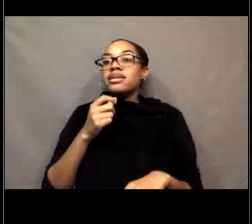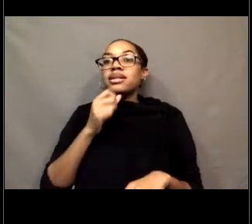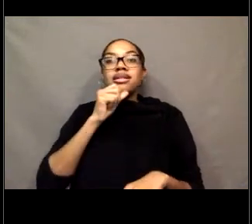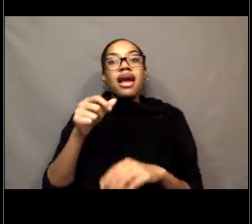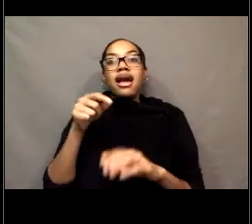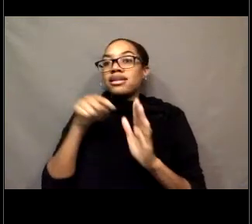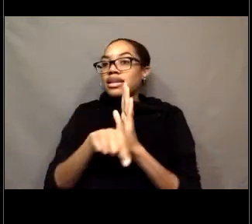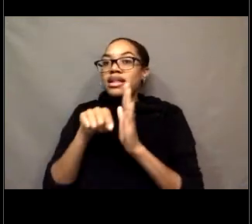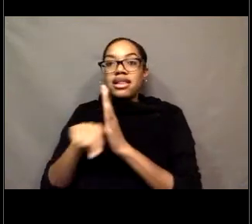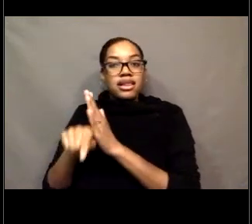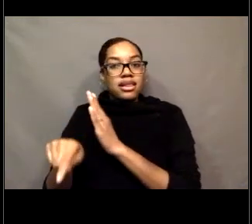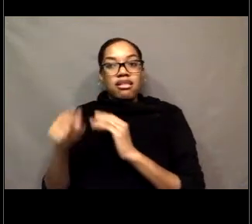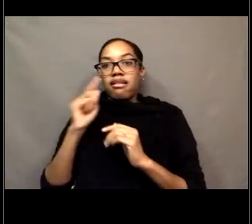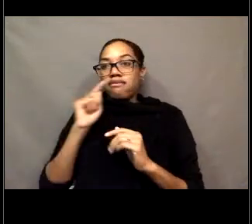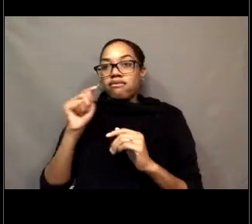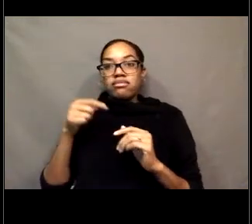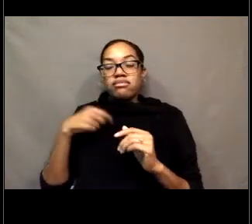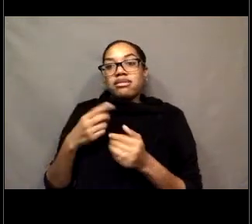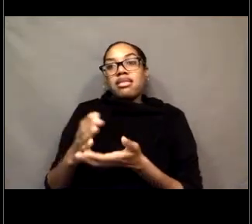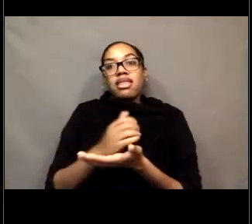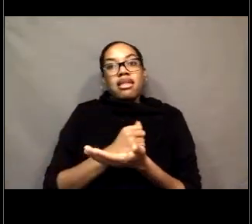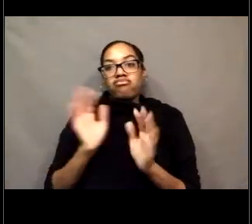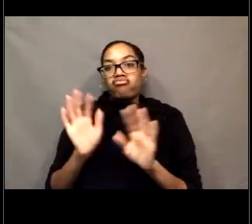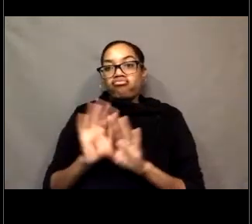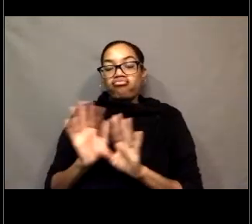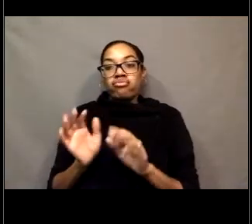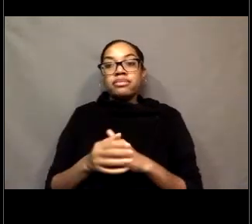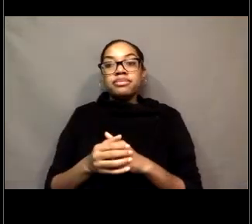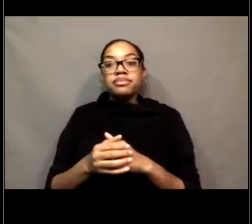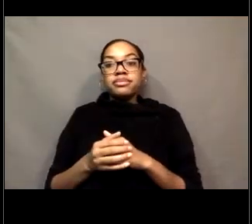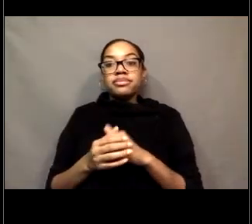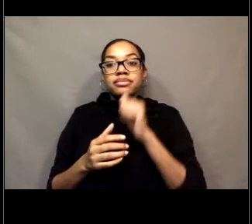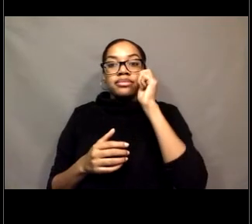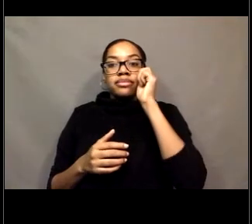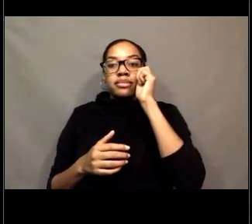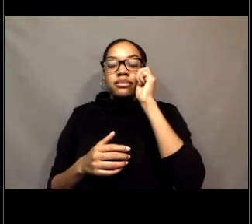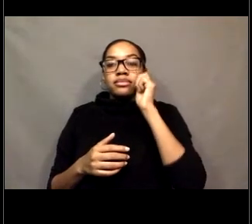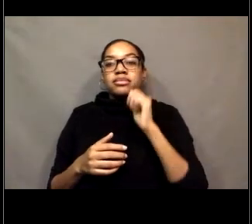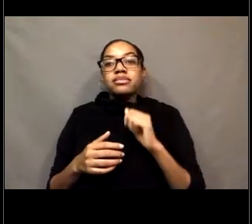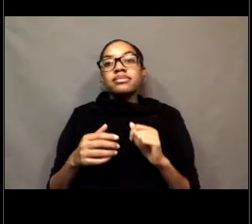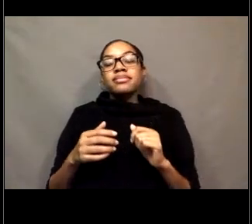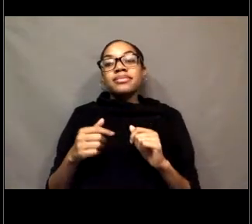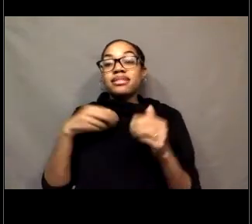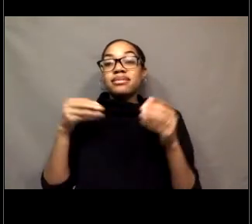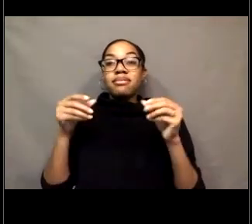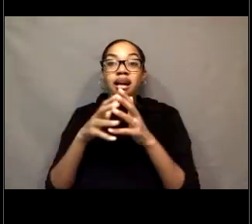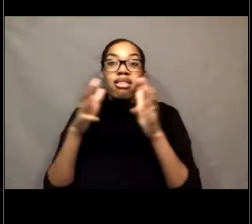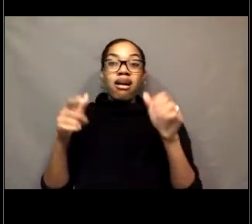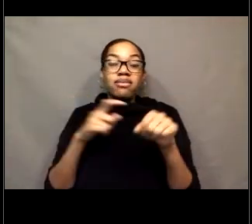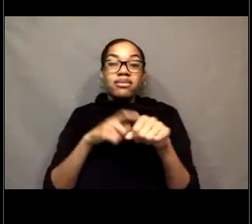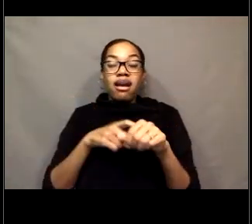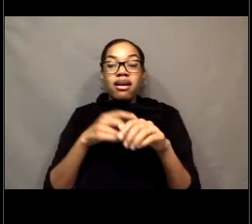No abalone were killed for the collection of these shells. I spend a lot of time under water